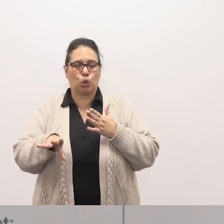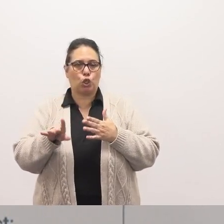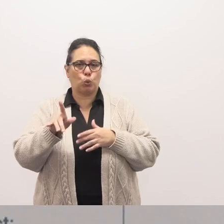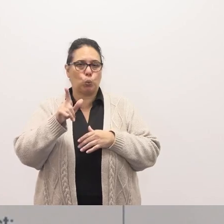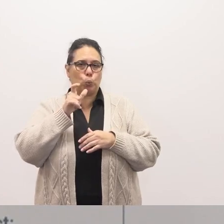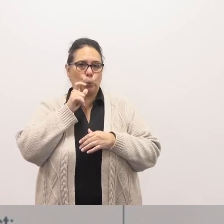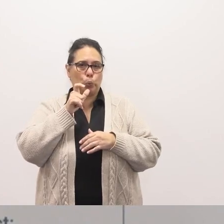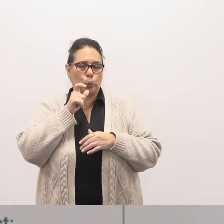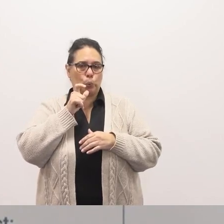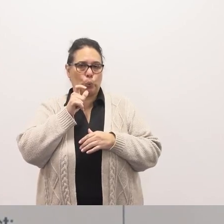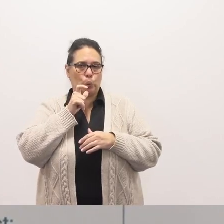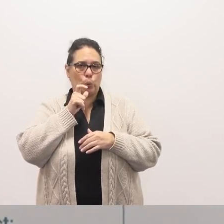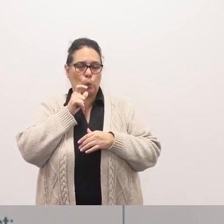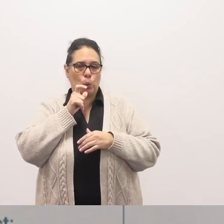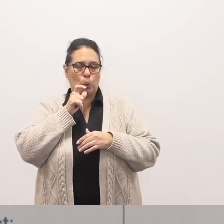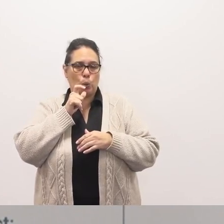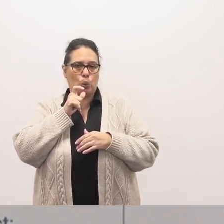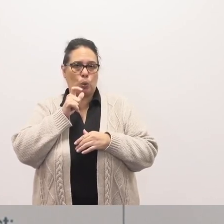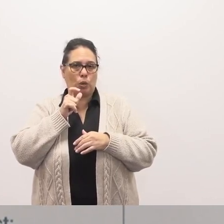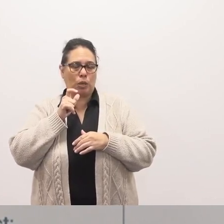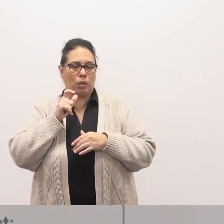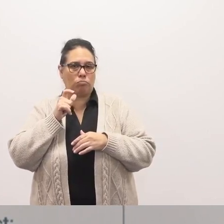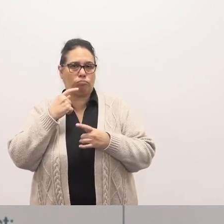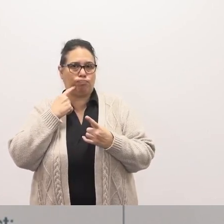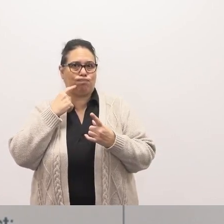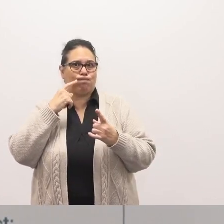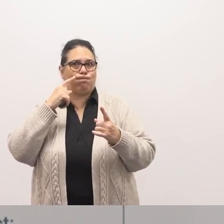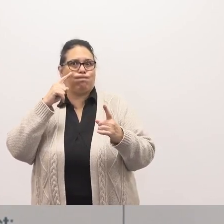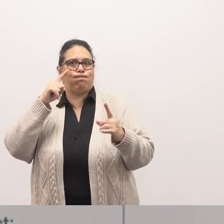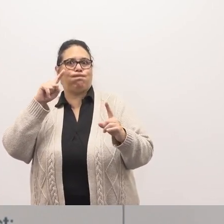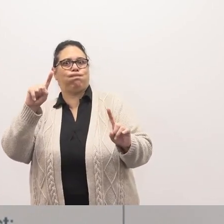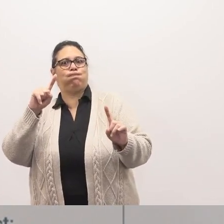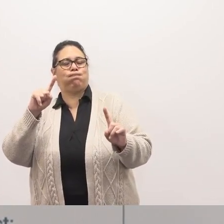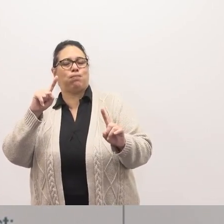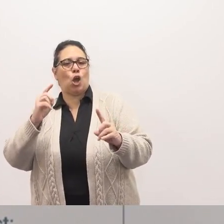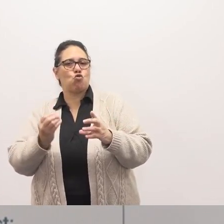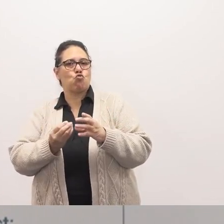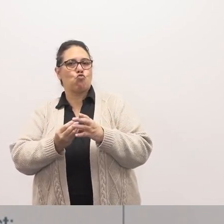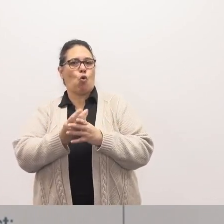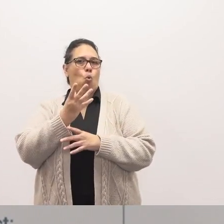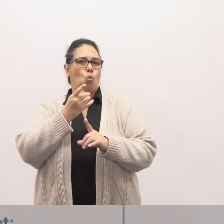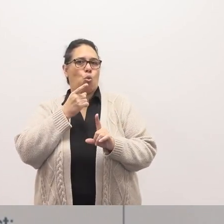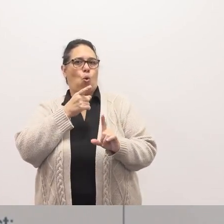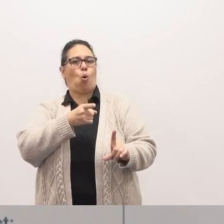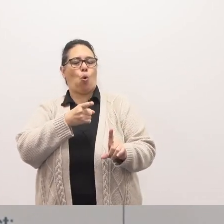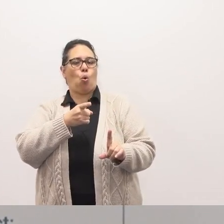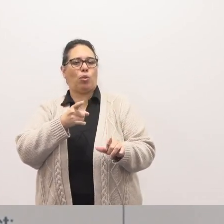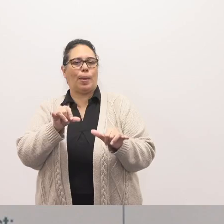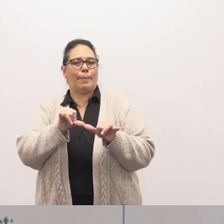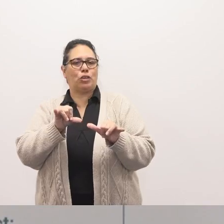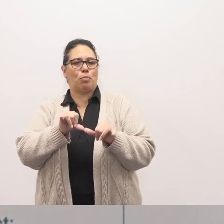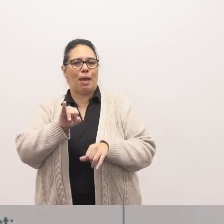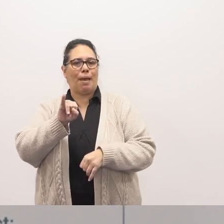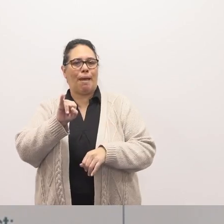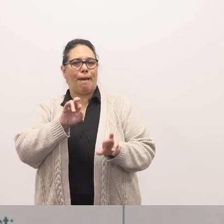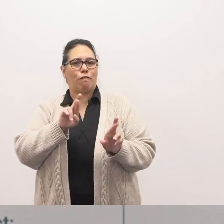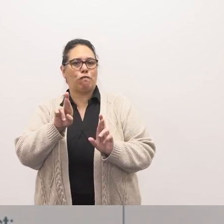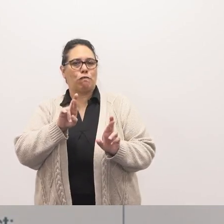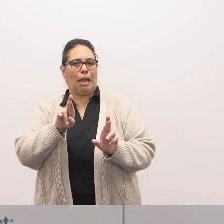their typical growth goals as measured by the i-Ready test. And I can't describe for you the enthusiasm